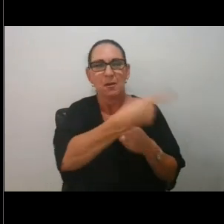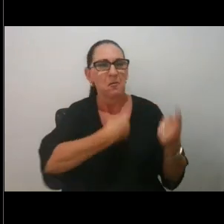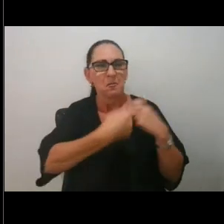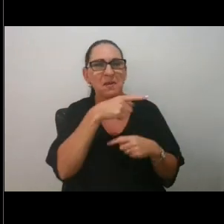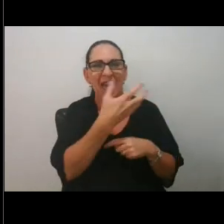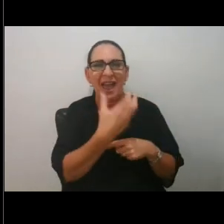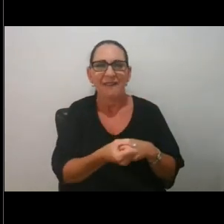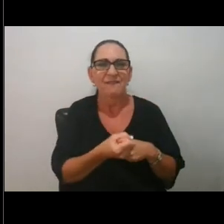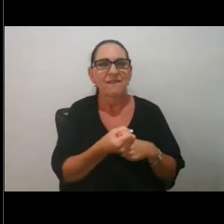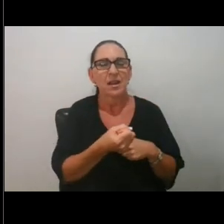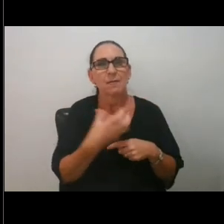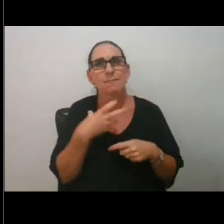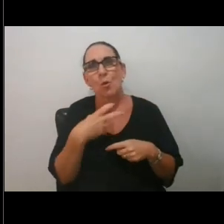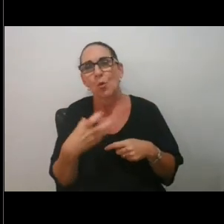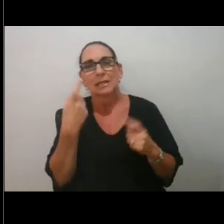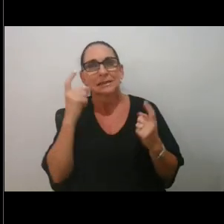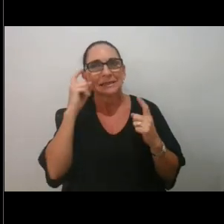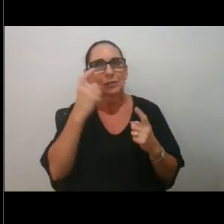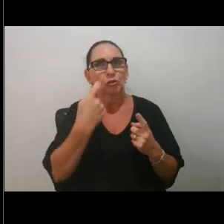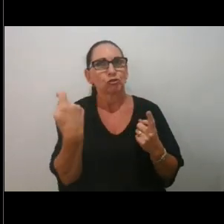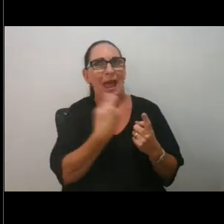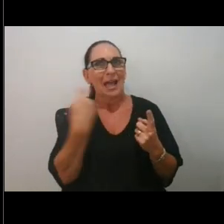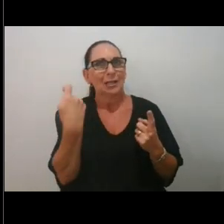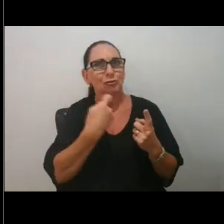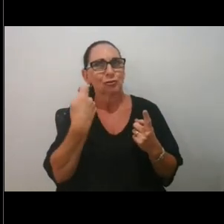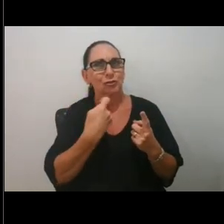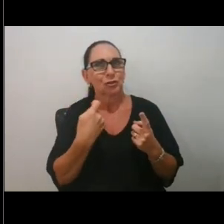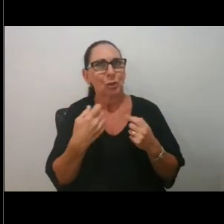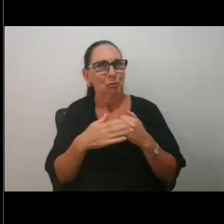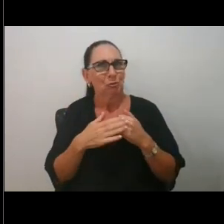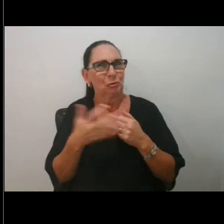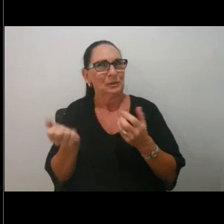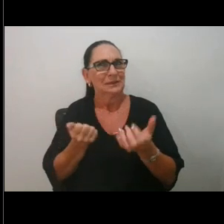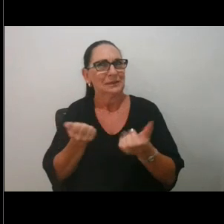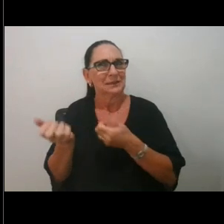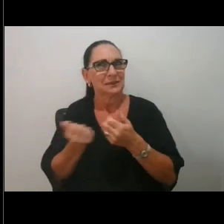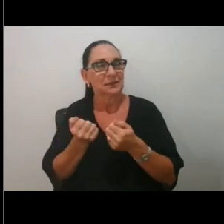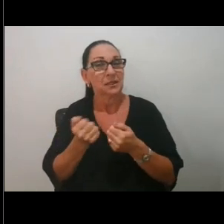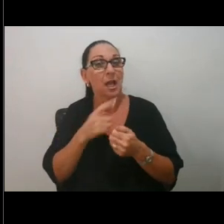charges um as long as they're on bail for those new charges then they can bring them